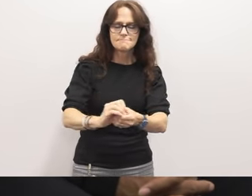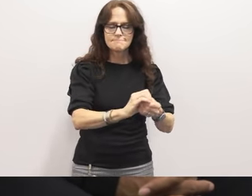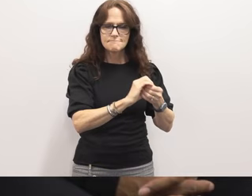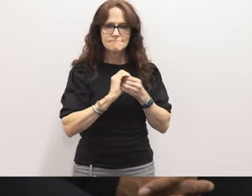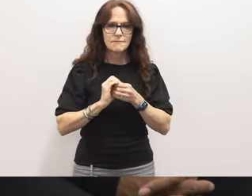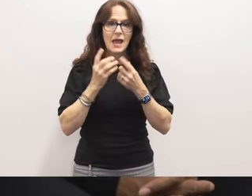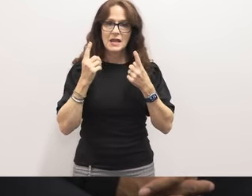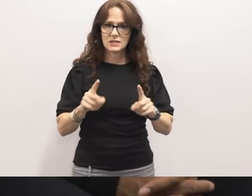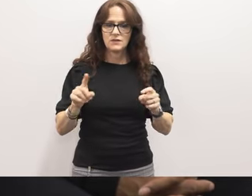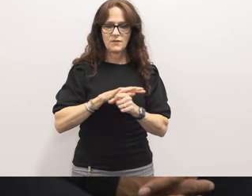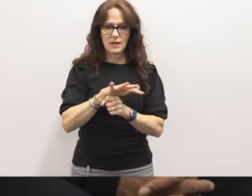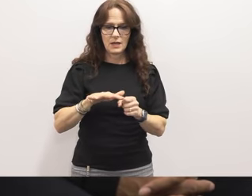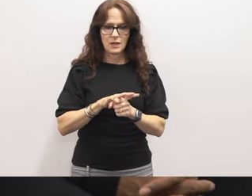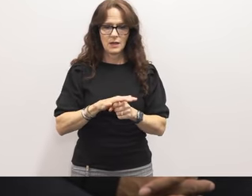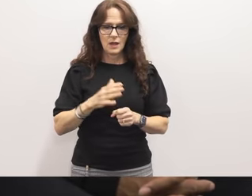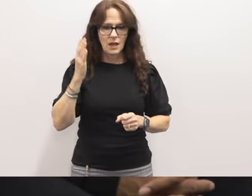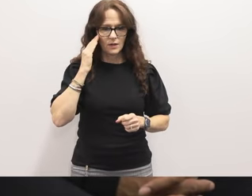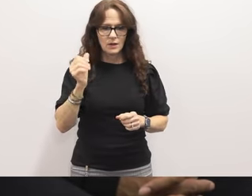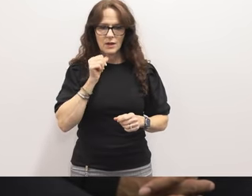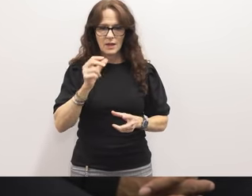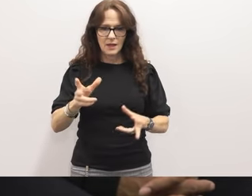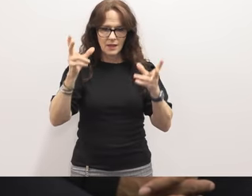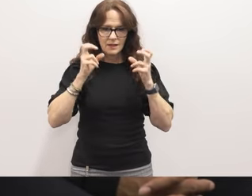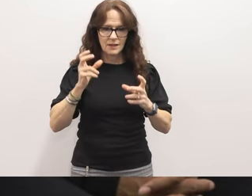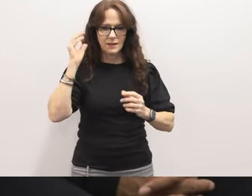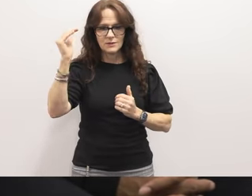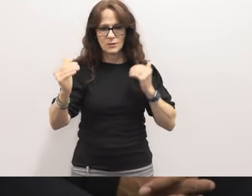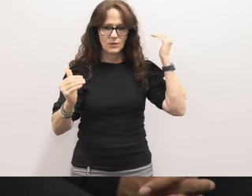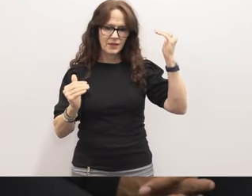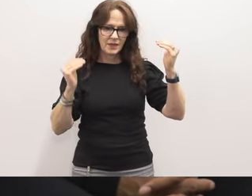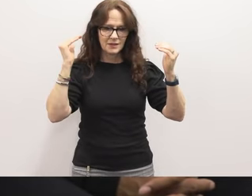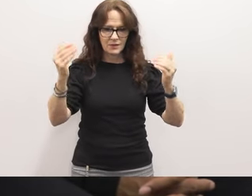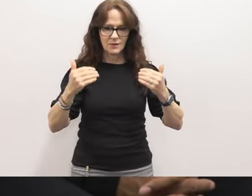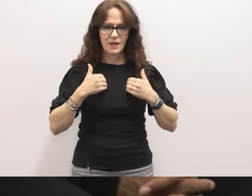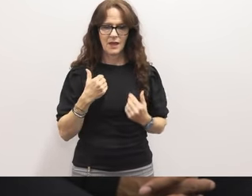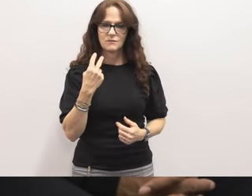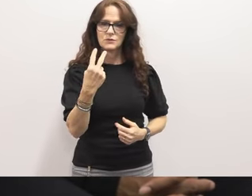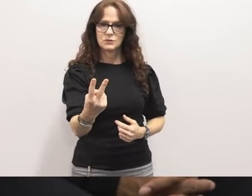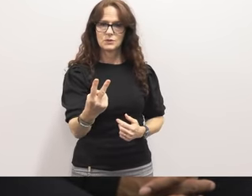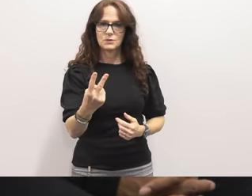and some achievement areas. Now I know you guys aren't here to listen to the adults, so we have two of our kiddos here with you